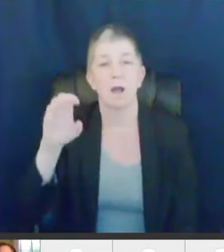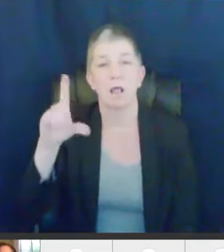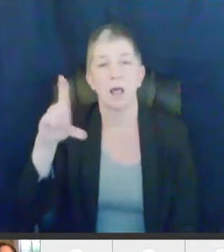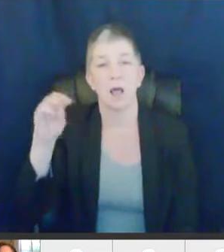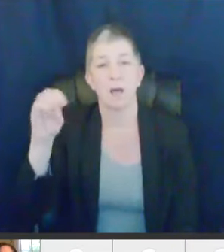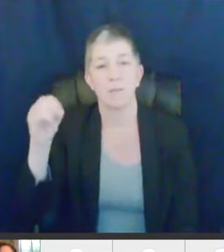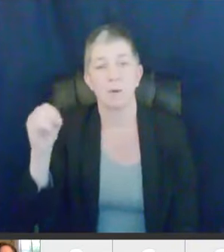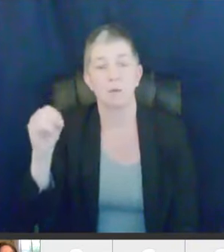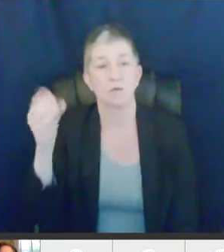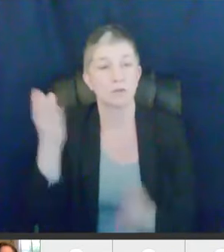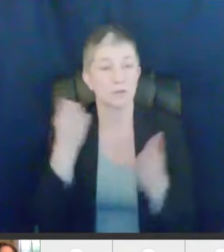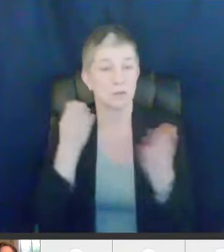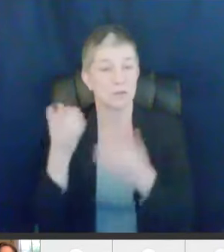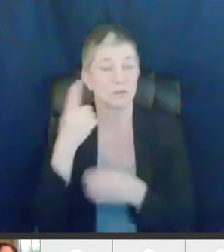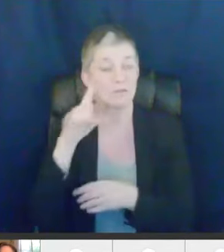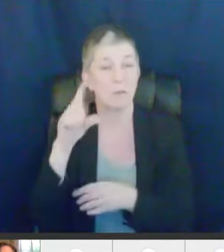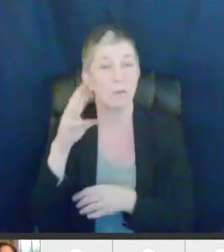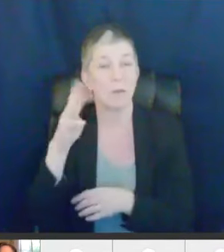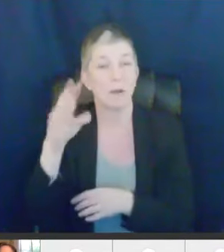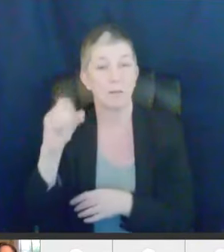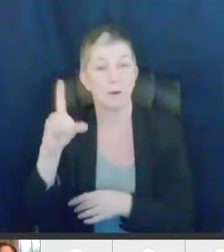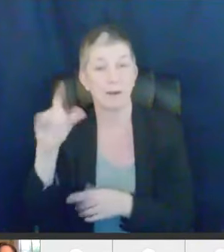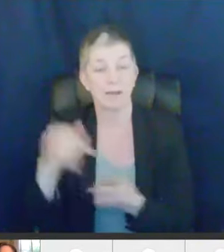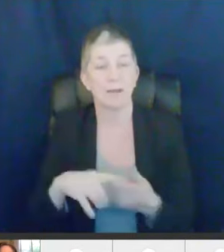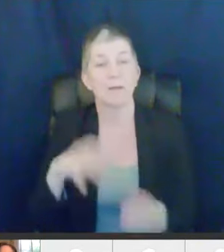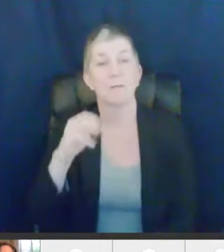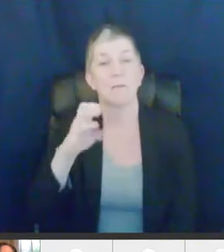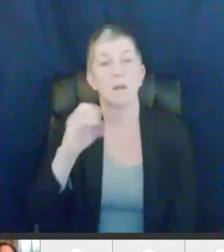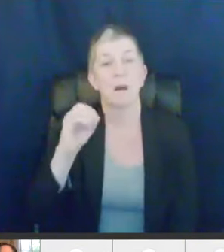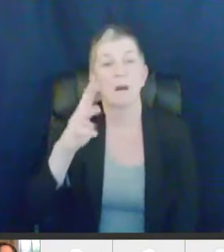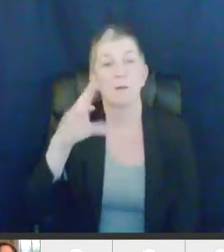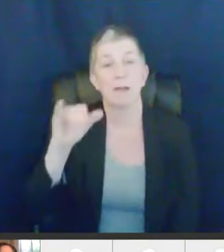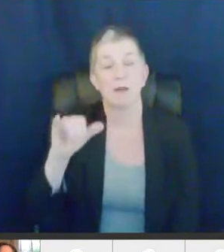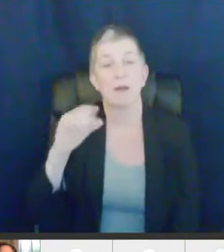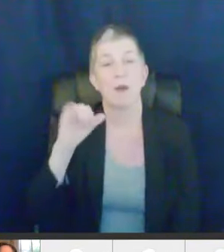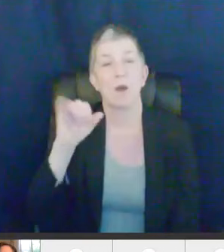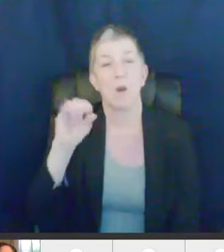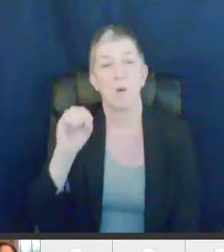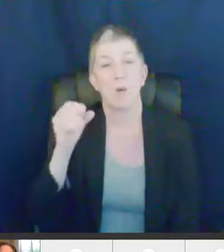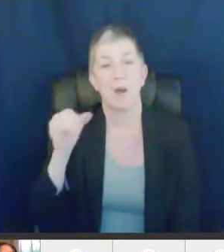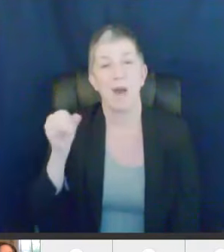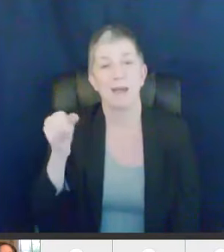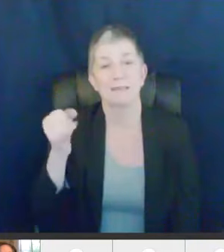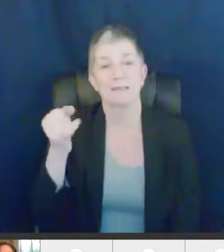County, Montgomery County OIC, and Visiting Nurses Association Community